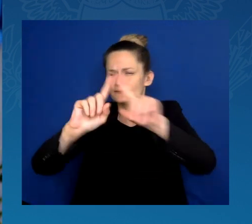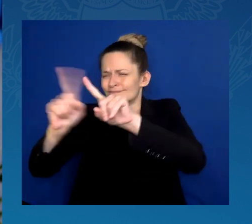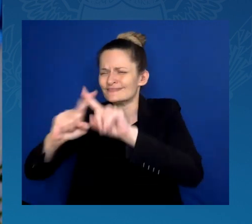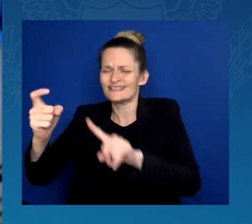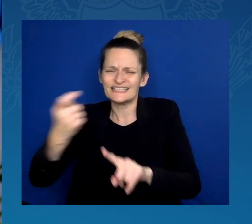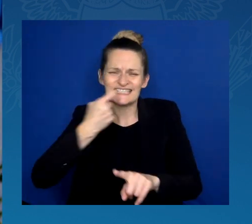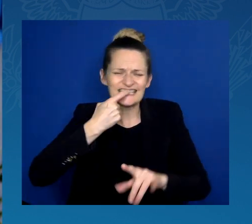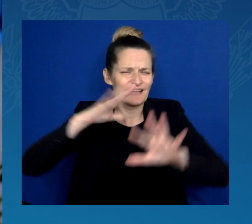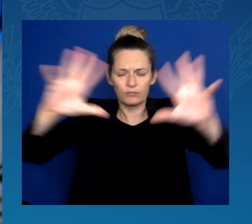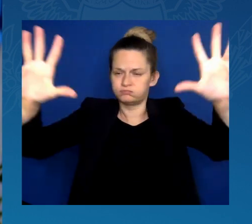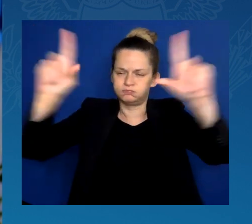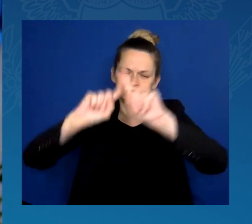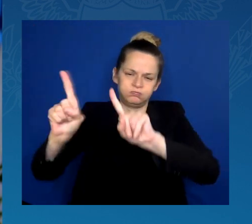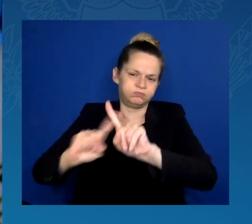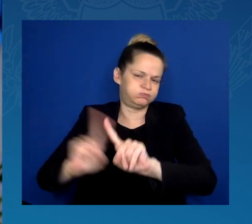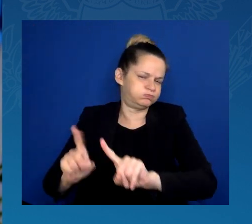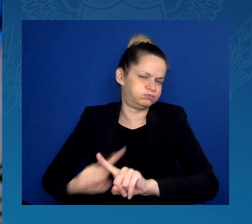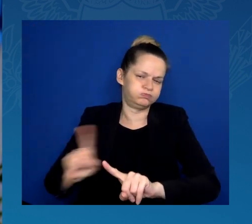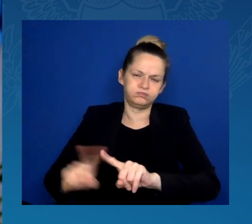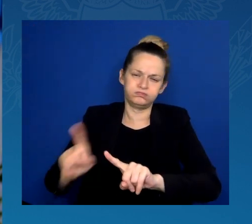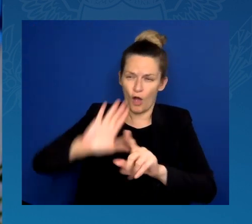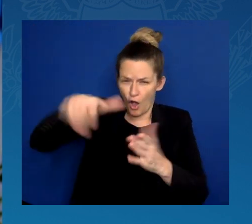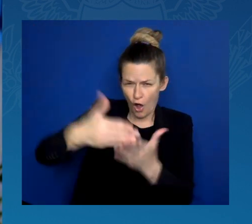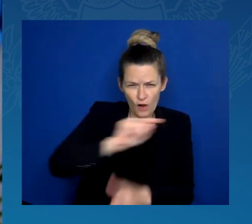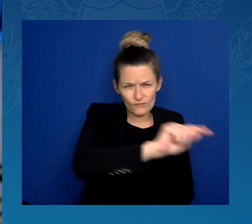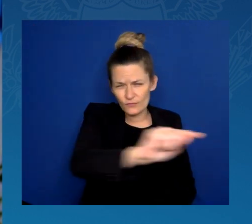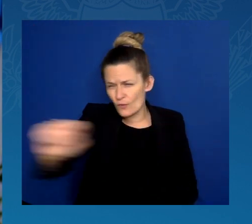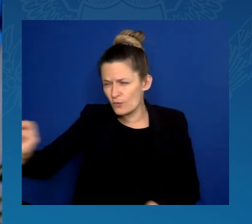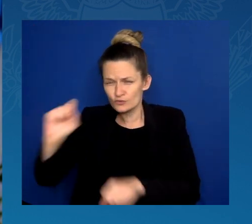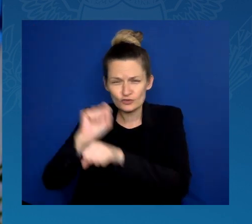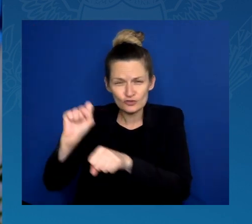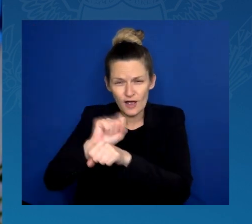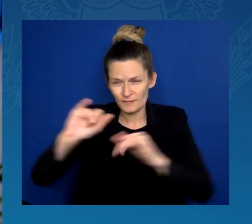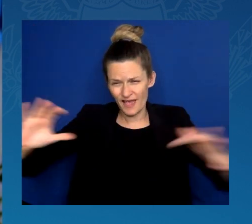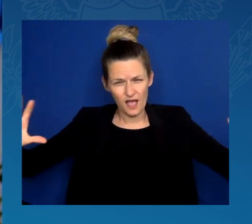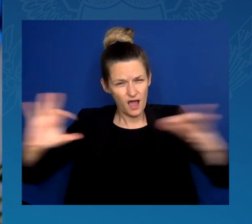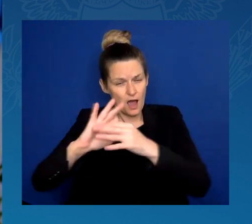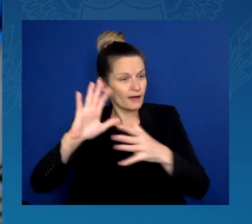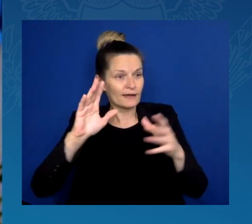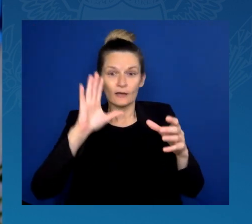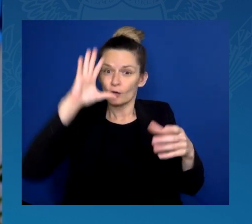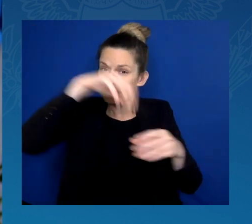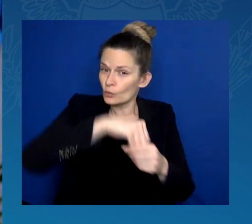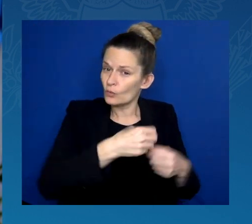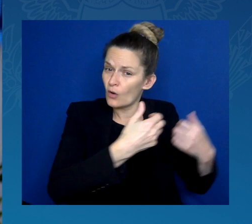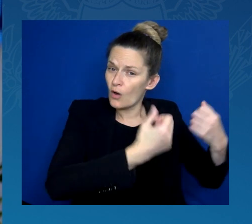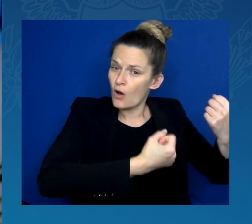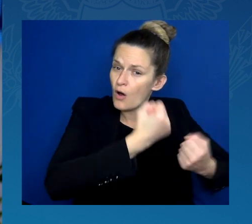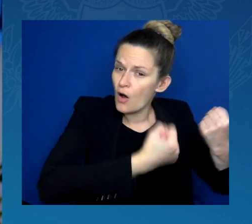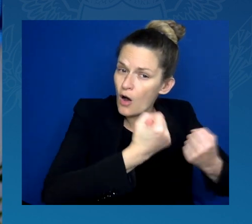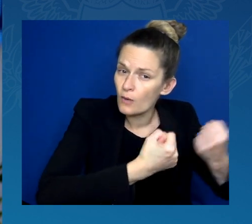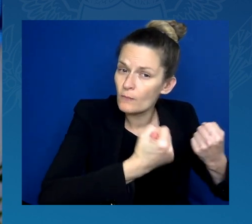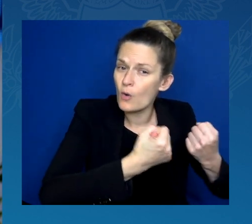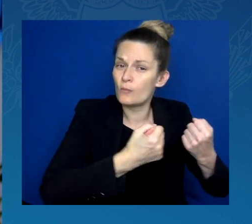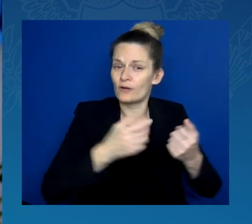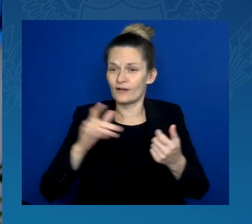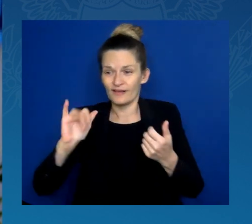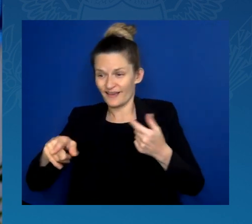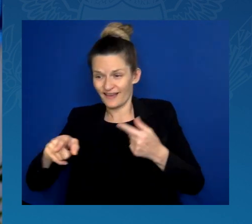and jobs for the autoworkers who will manufacture those vehicles. And jobs all across America,